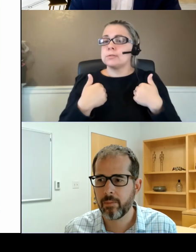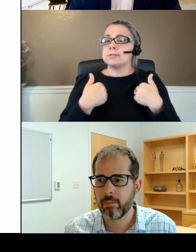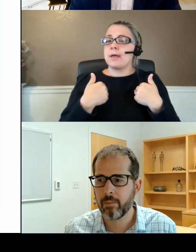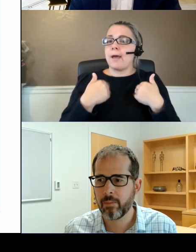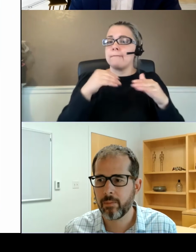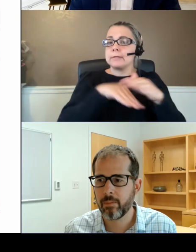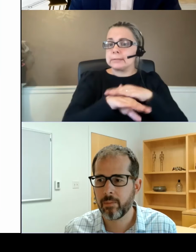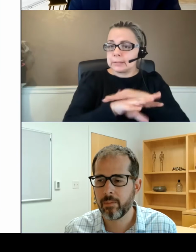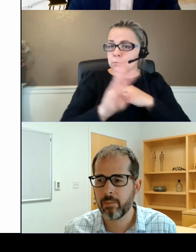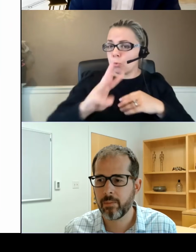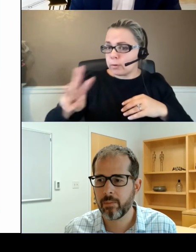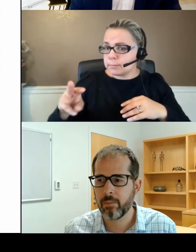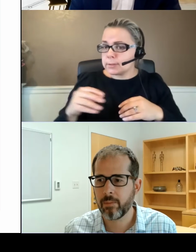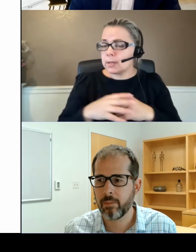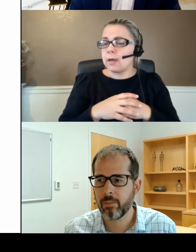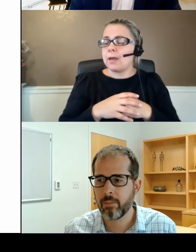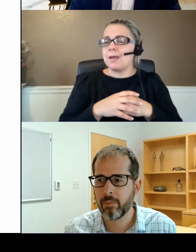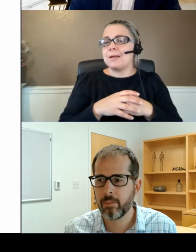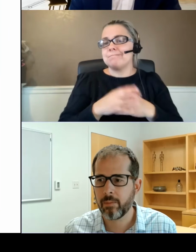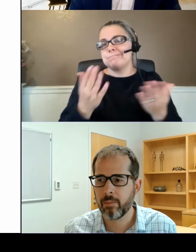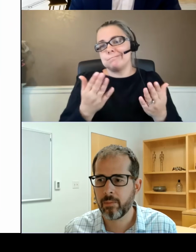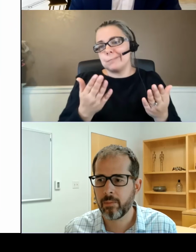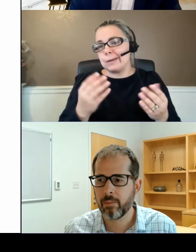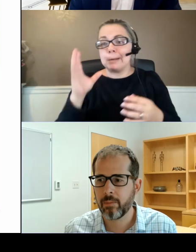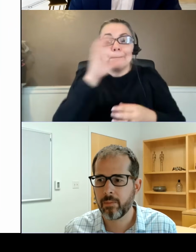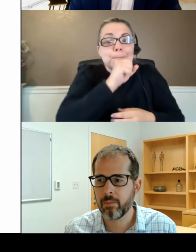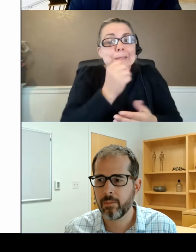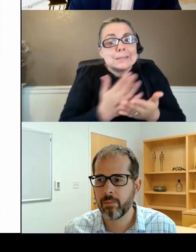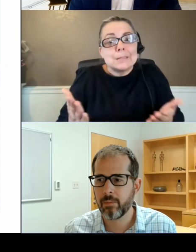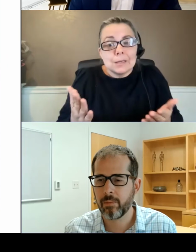website. We probably haven't covered everything but we've covered a lot. That's the time to think